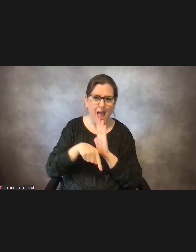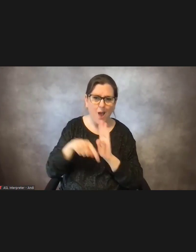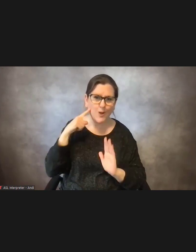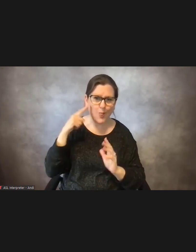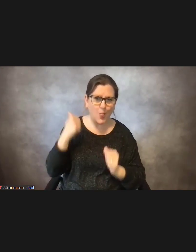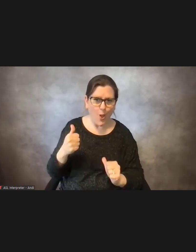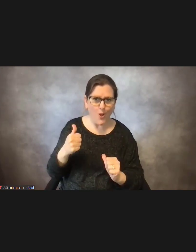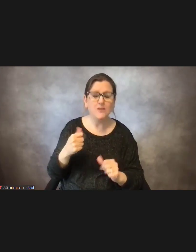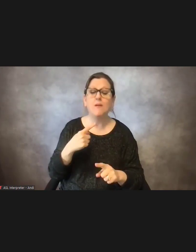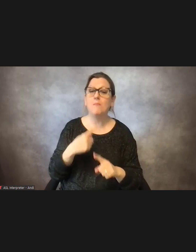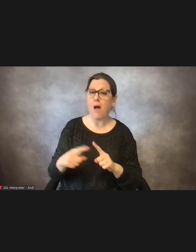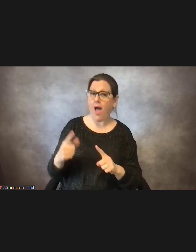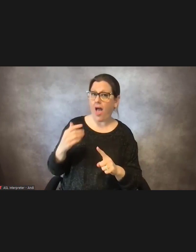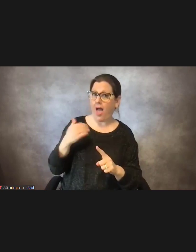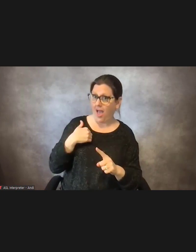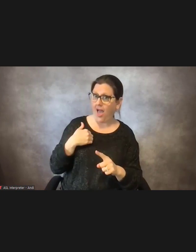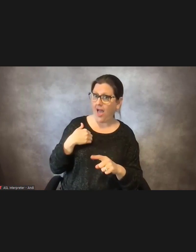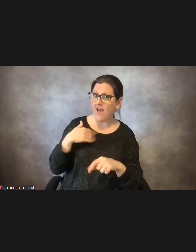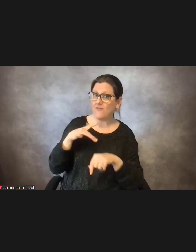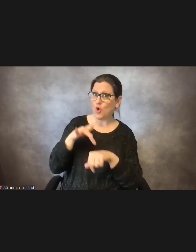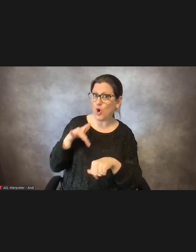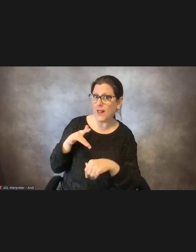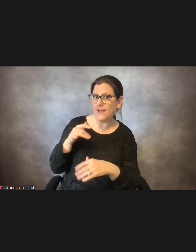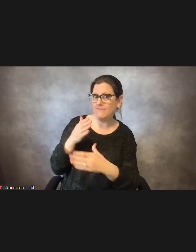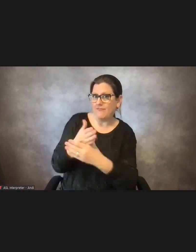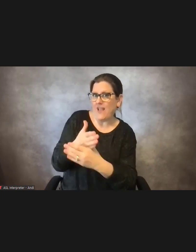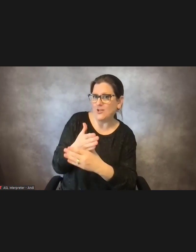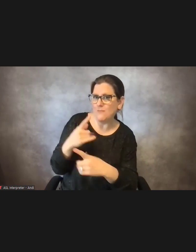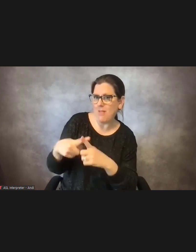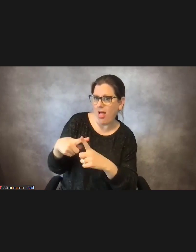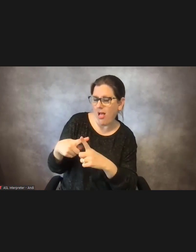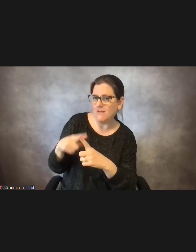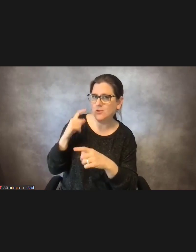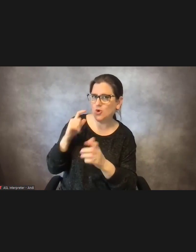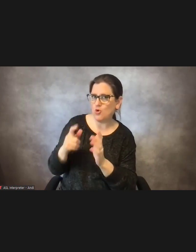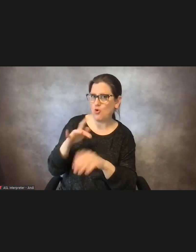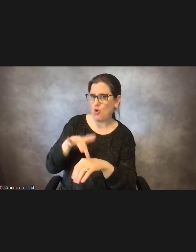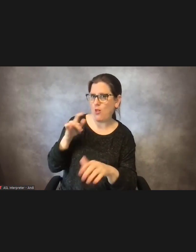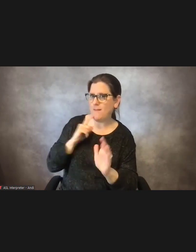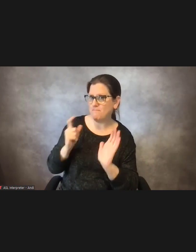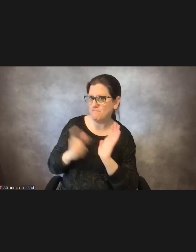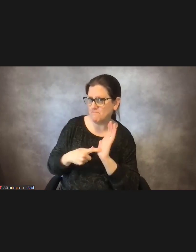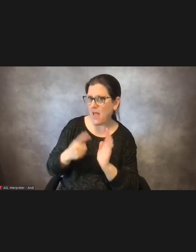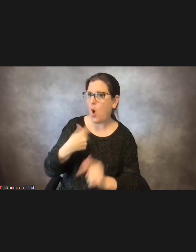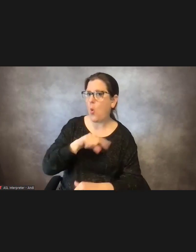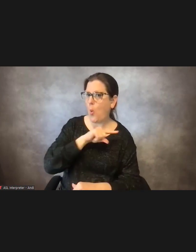intervention and quality, or early identification and quality intervention.